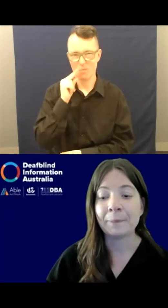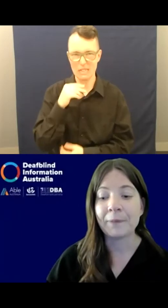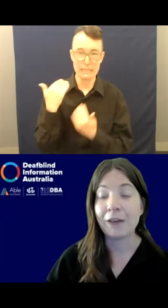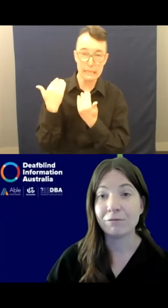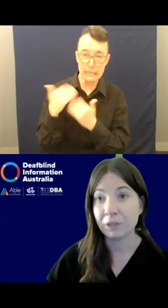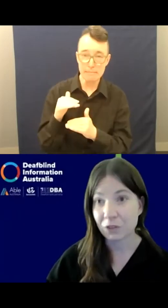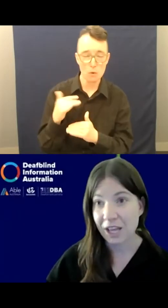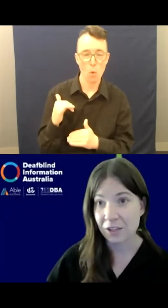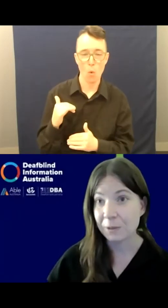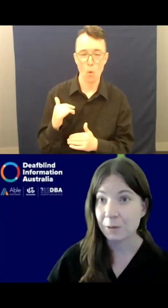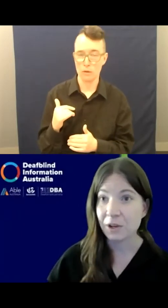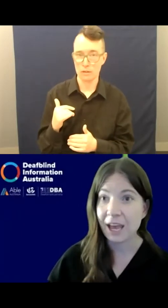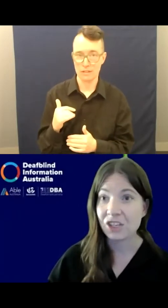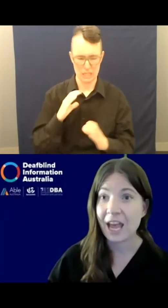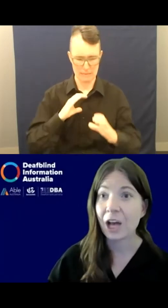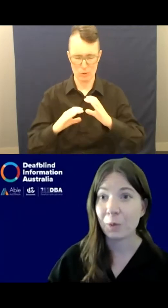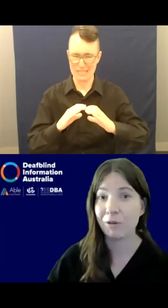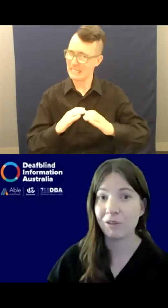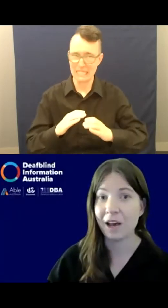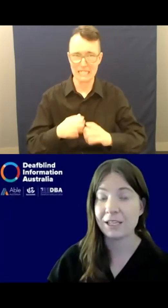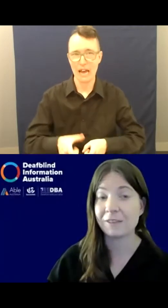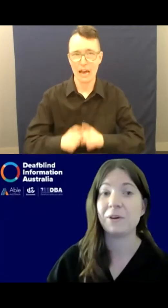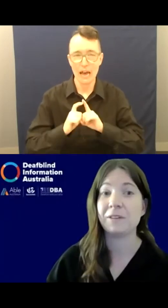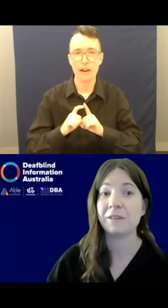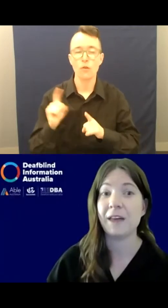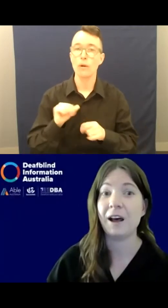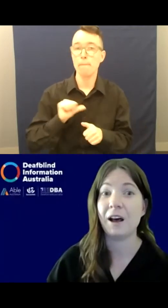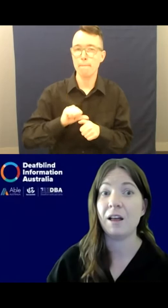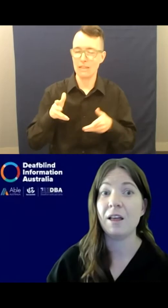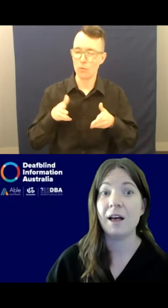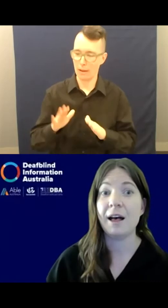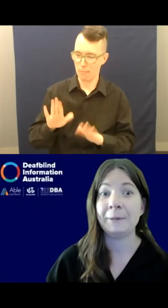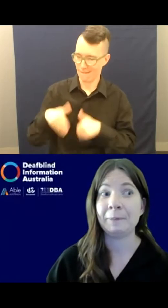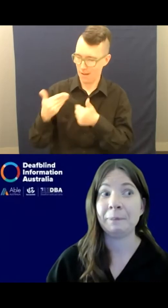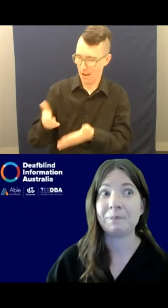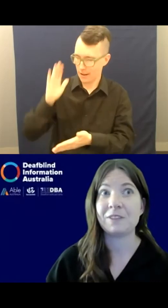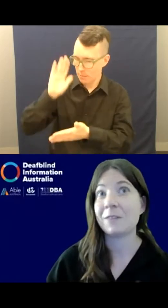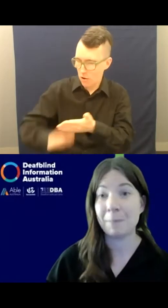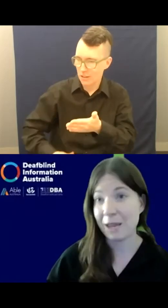have real challenges with communication, how can we provide experiences that benefit